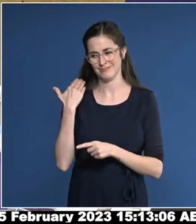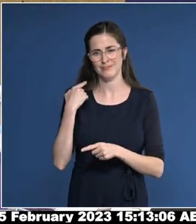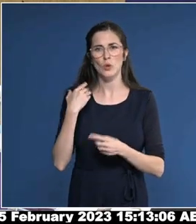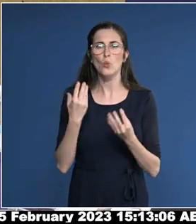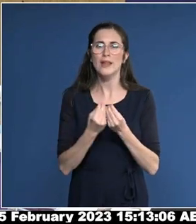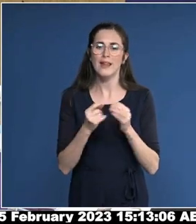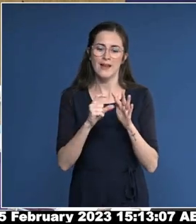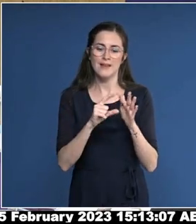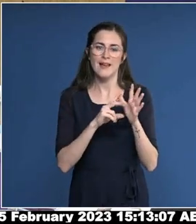reviewing their housing stock.